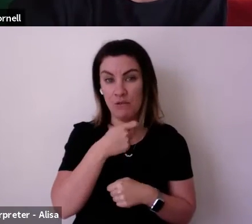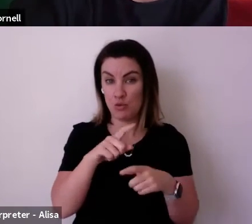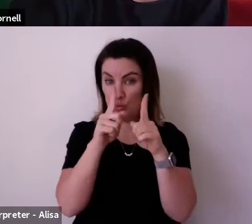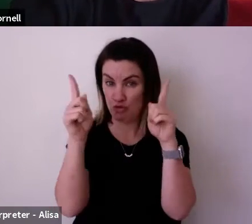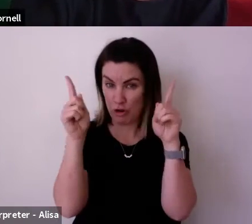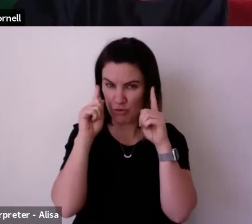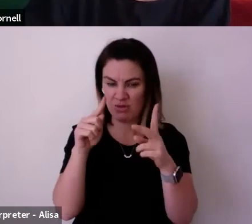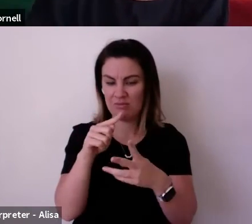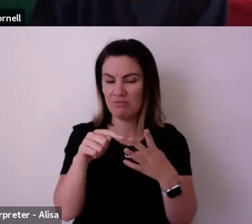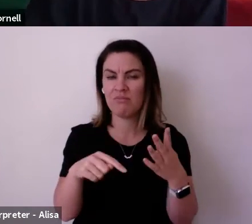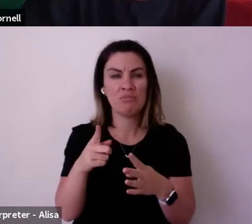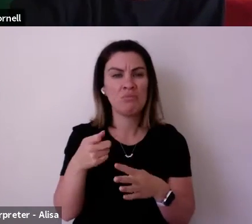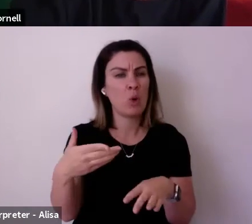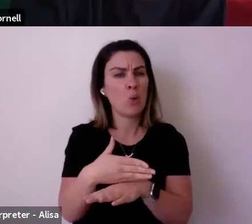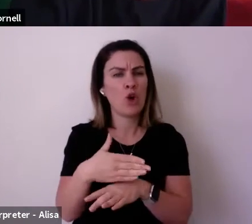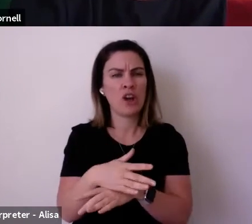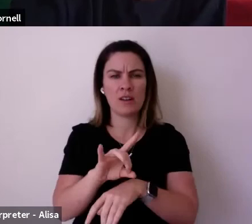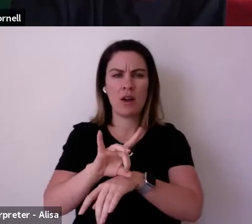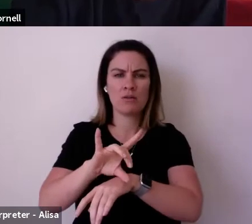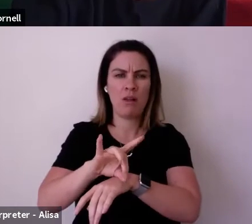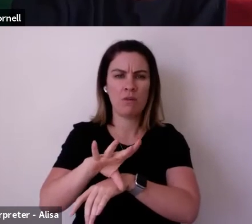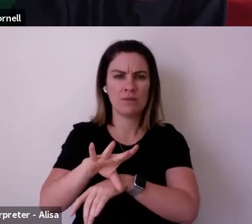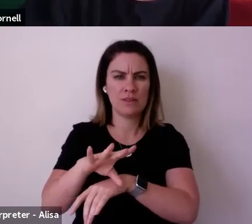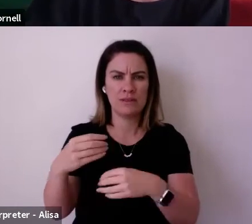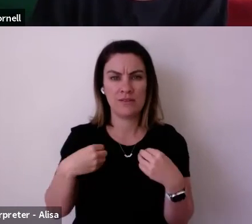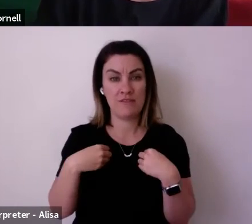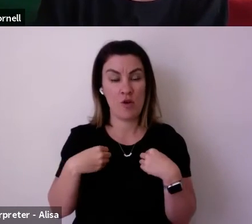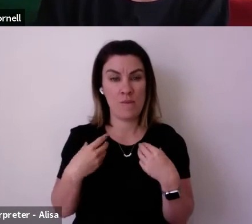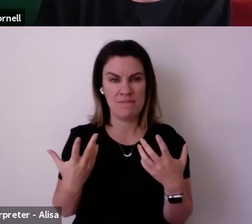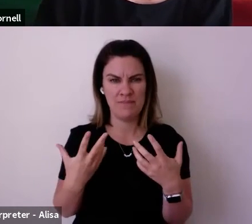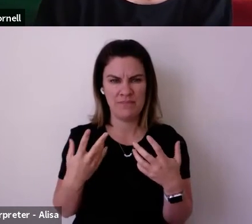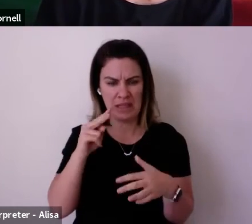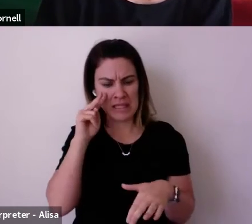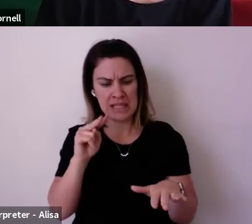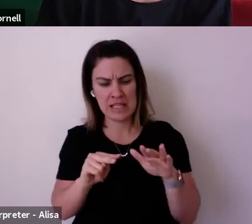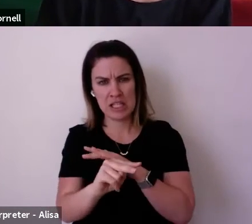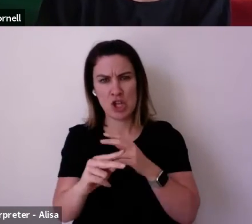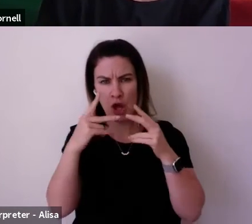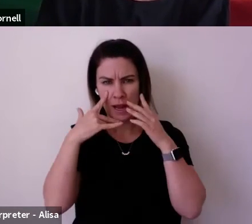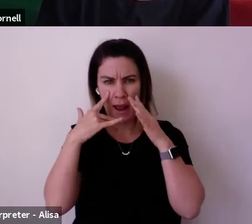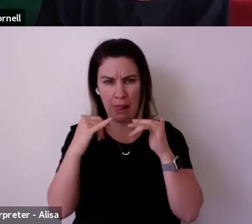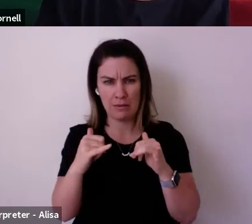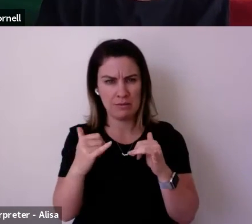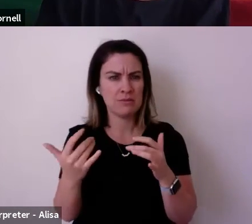in roles and consulting firms. Insight analyst or generally just consultants.